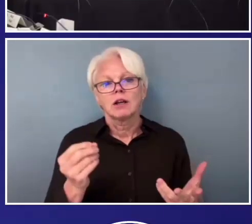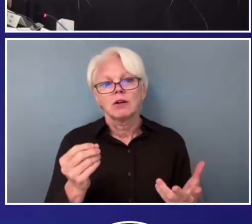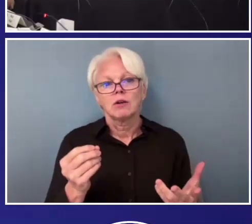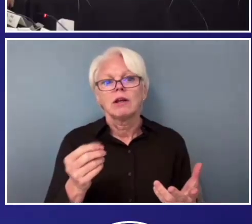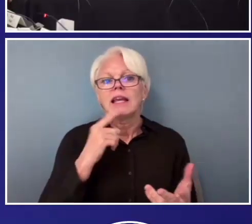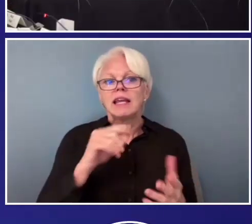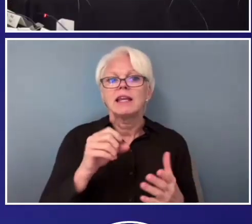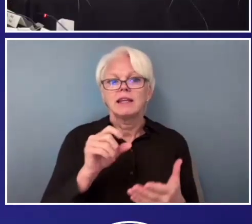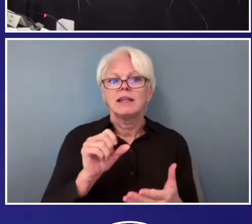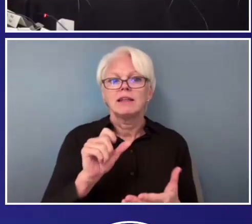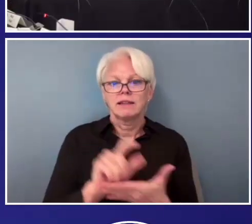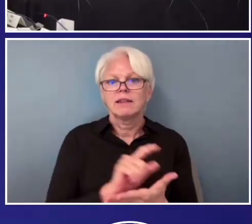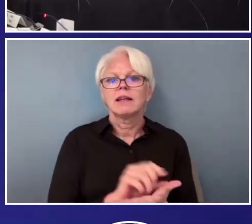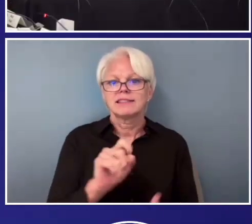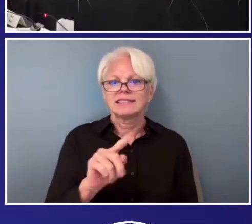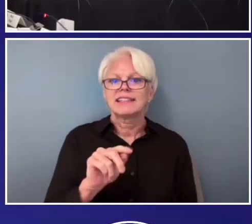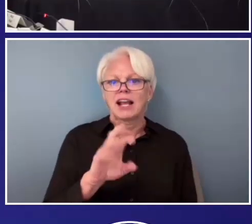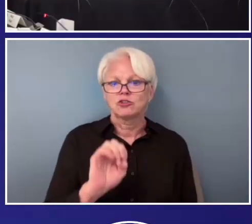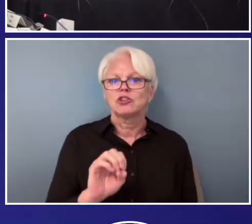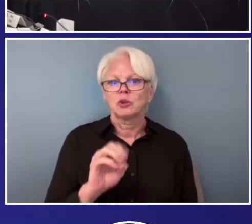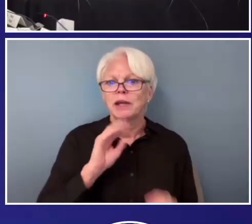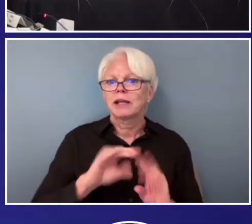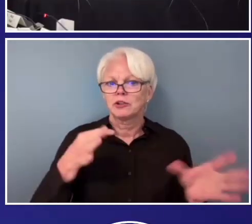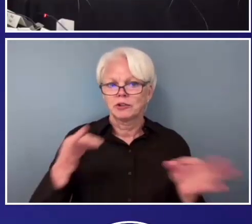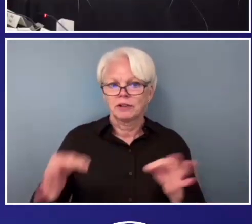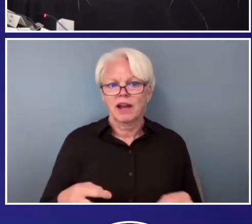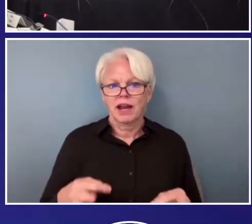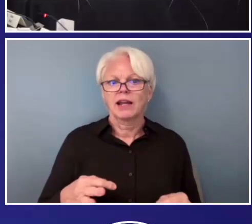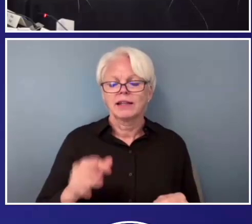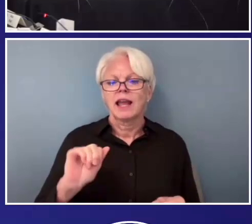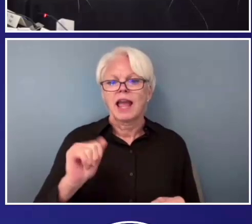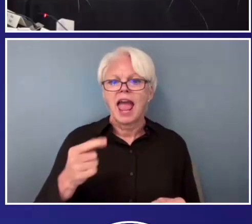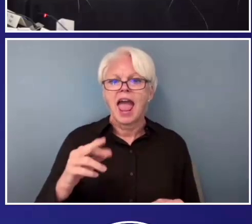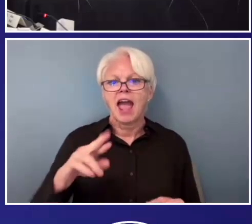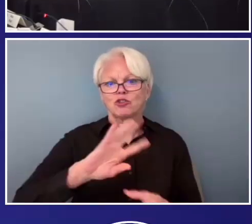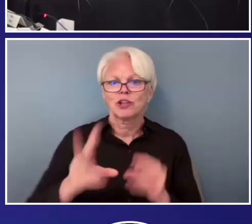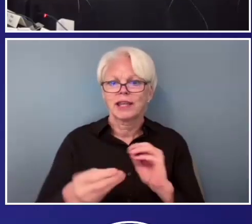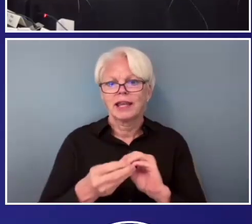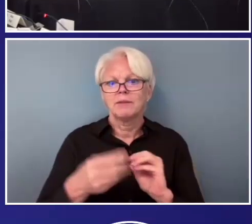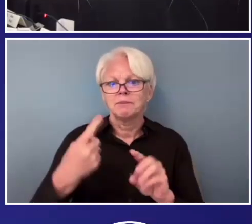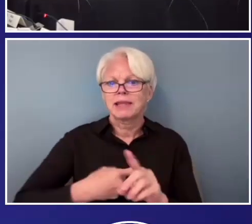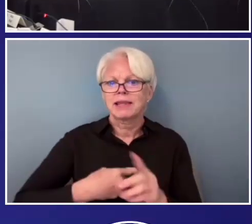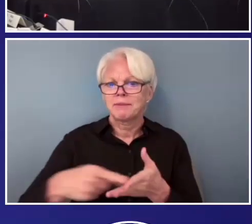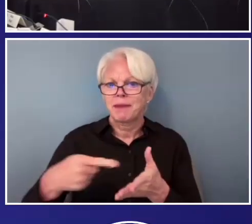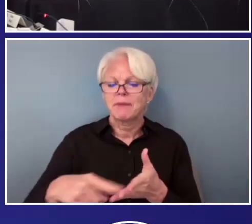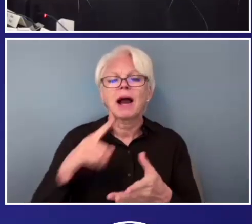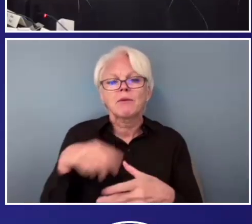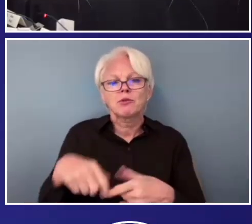payment amount. And so I'm going to try to find that statutory language for you, so that the reason we did not put it in